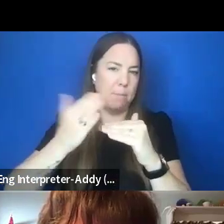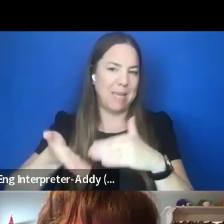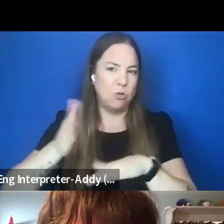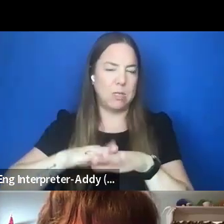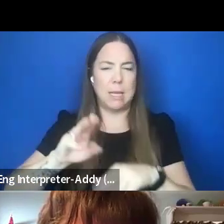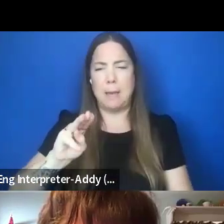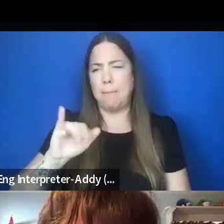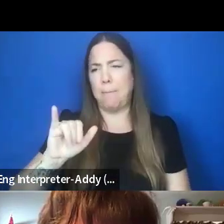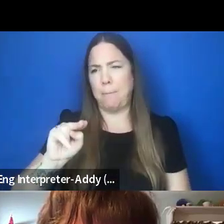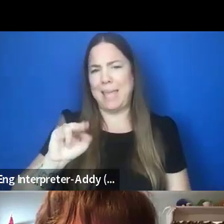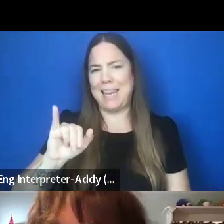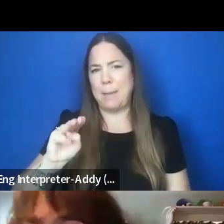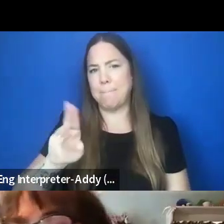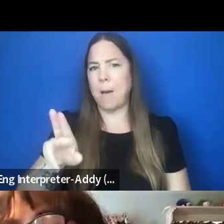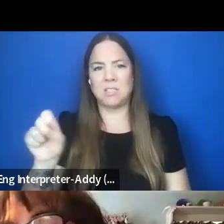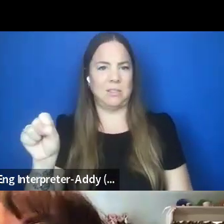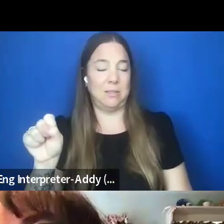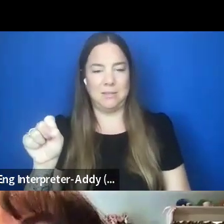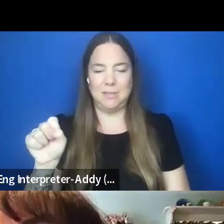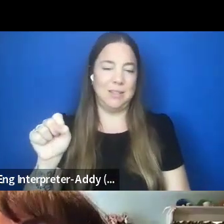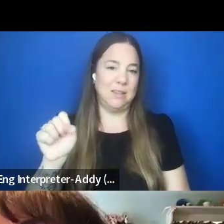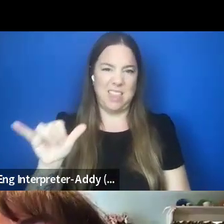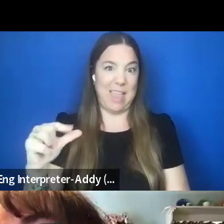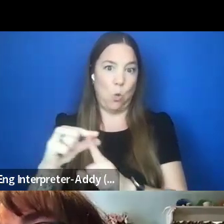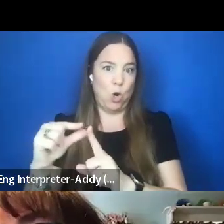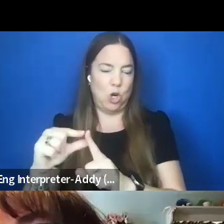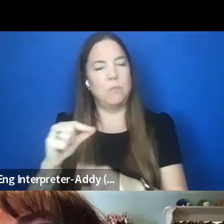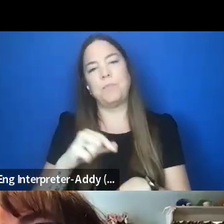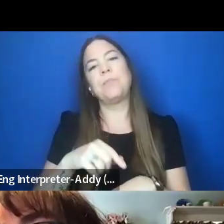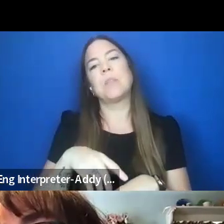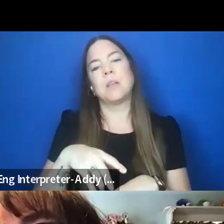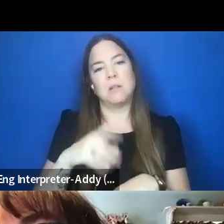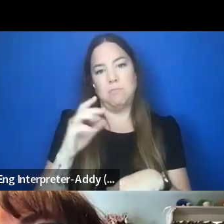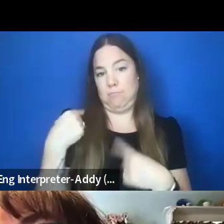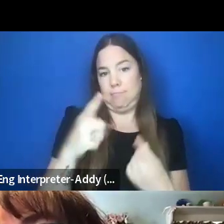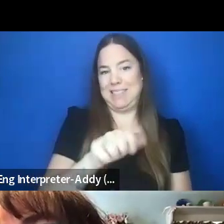Brooke Wilson: where the minimum has been 10% since we started this. And now they are